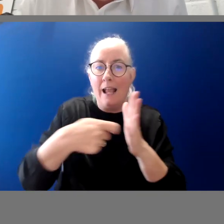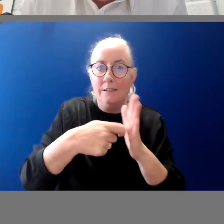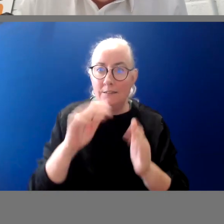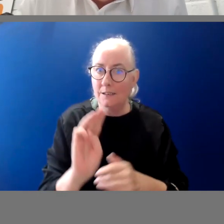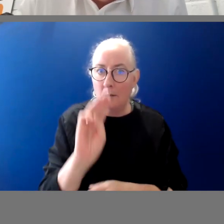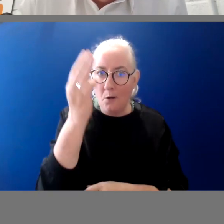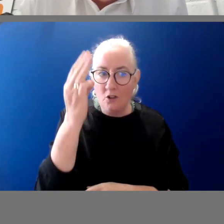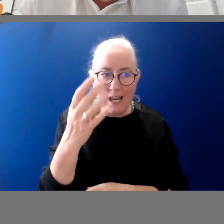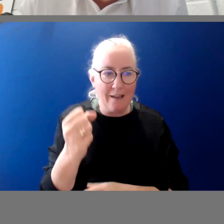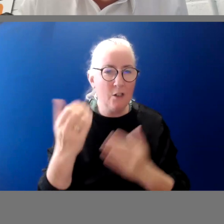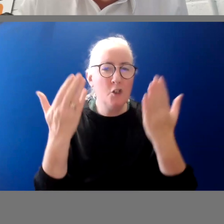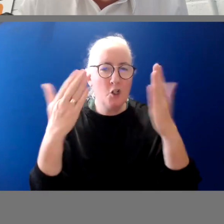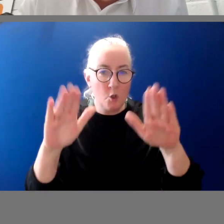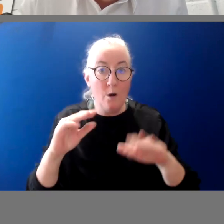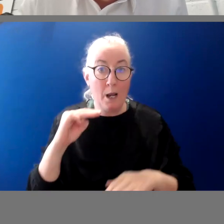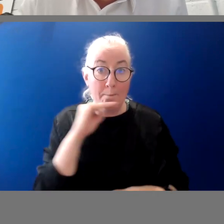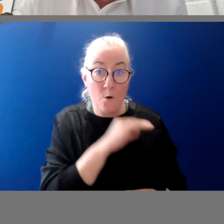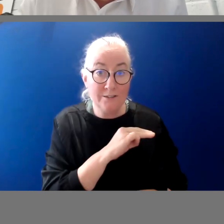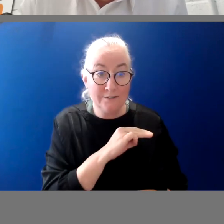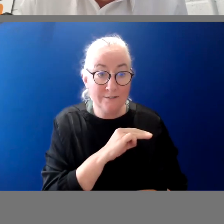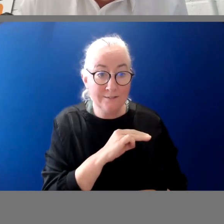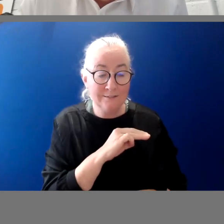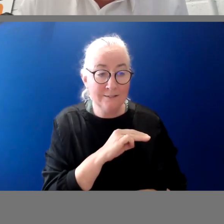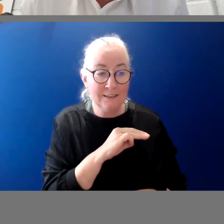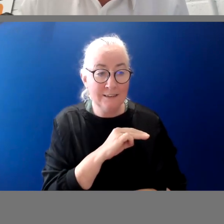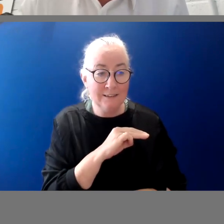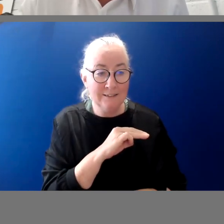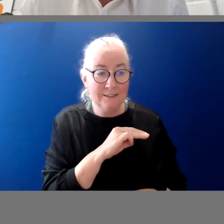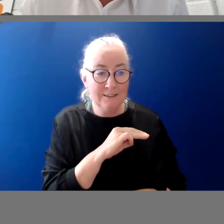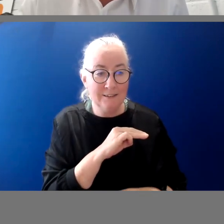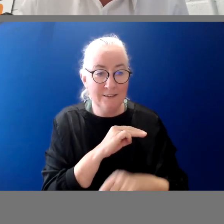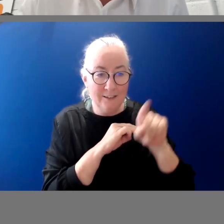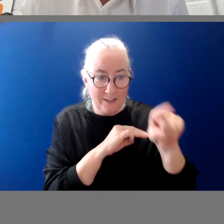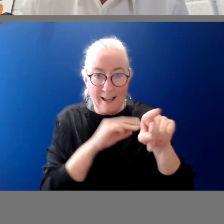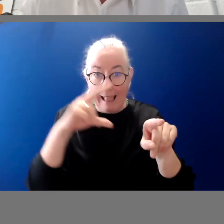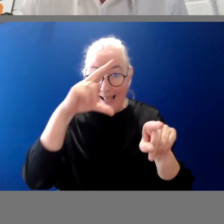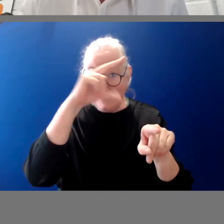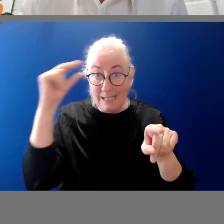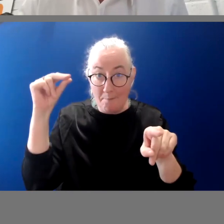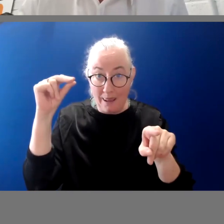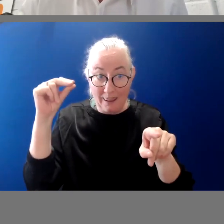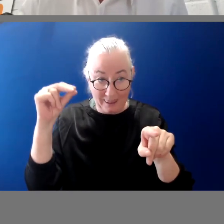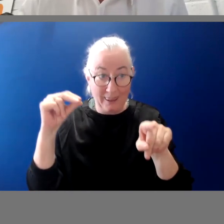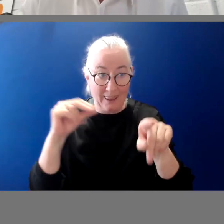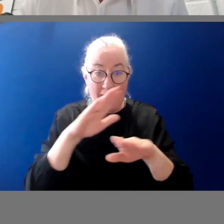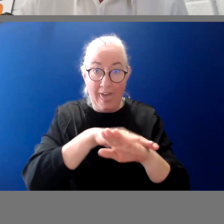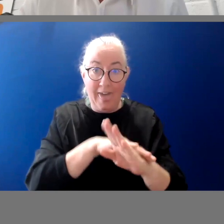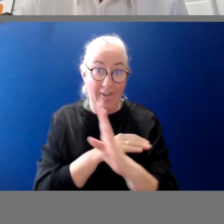suppose highlighting the importance of in this in the example here on the left hand side where